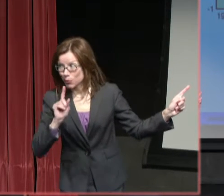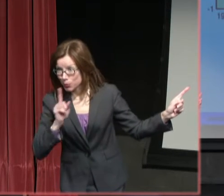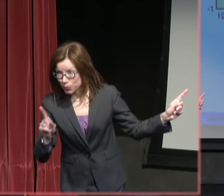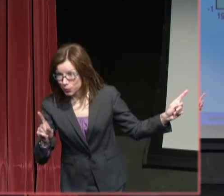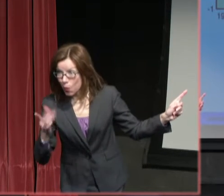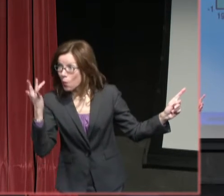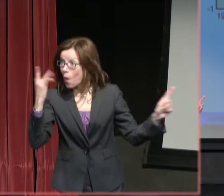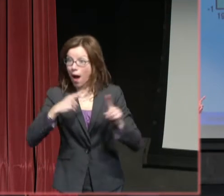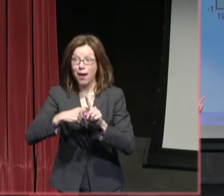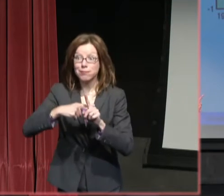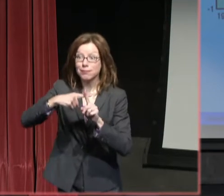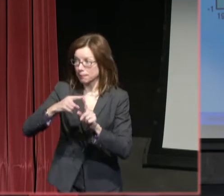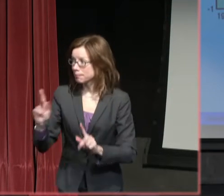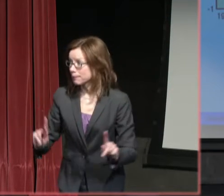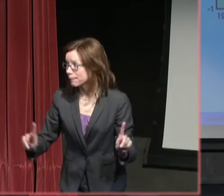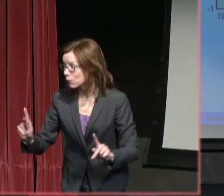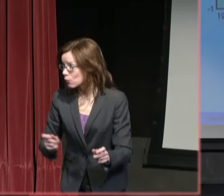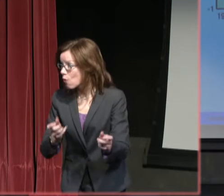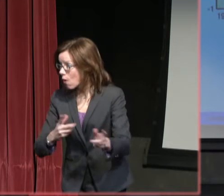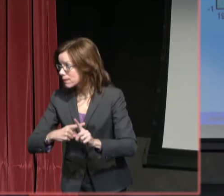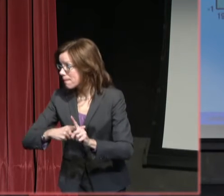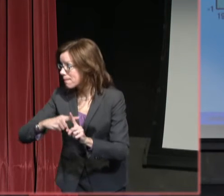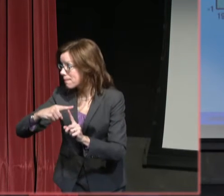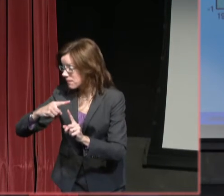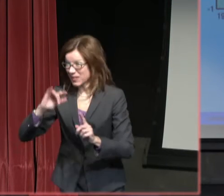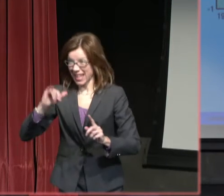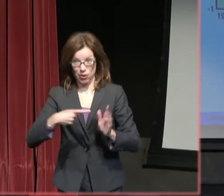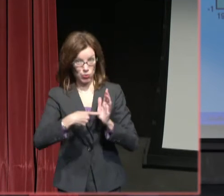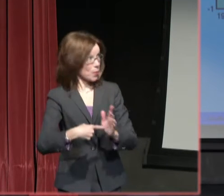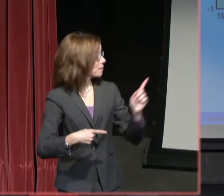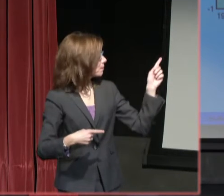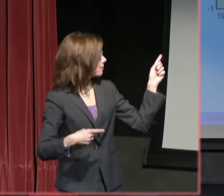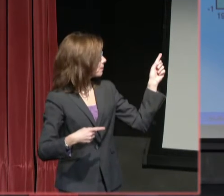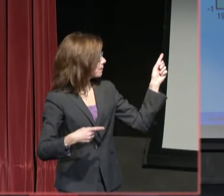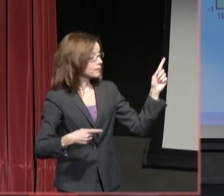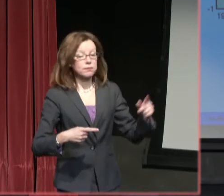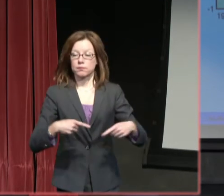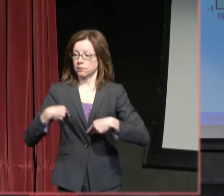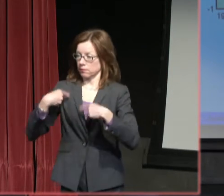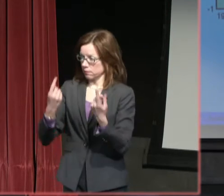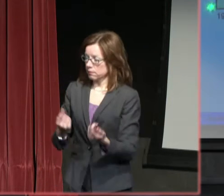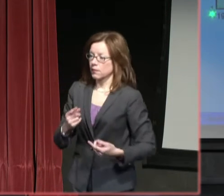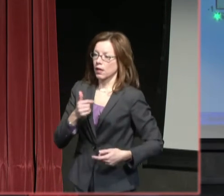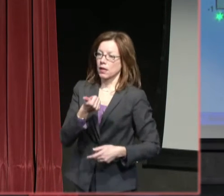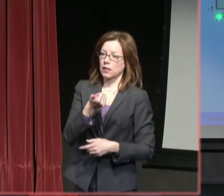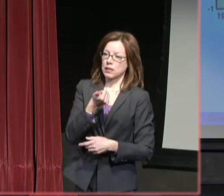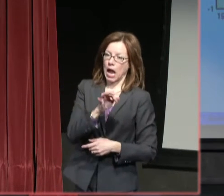What we've got here is slides from 100 years, the year 1910